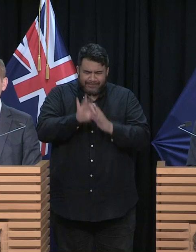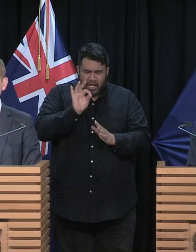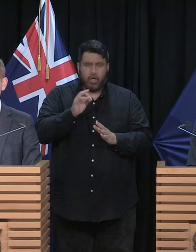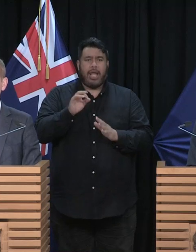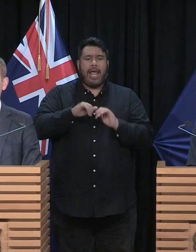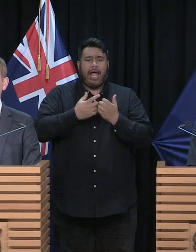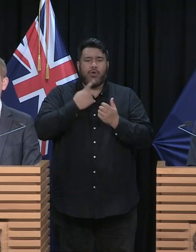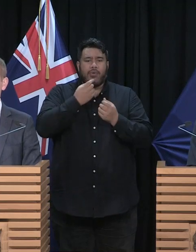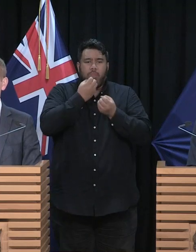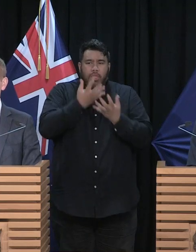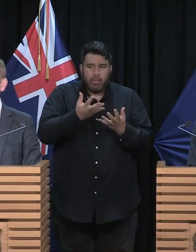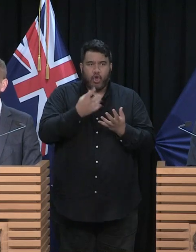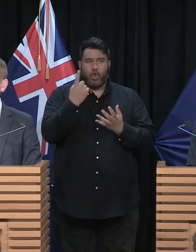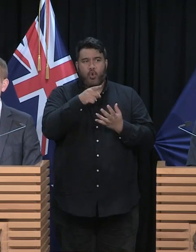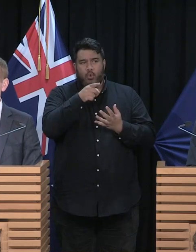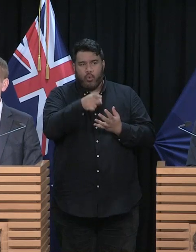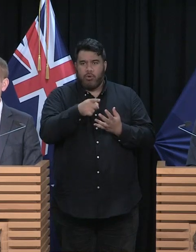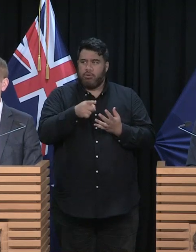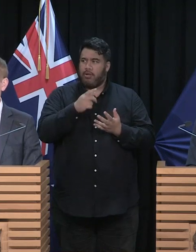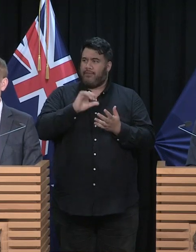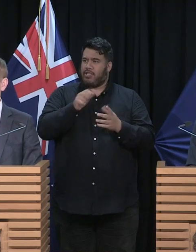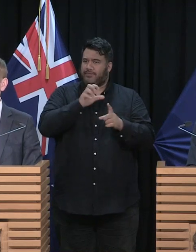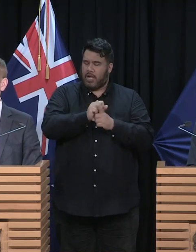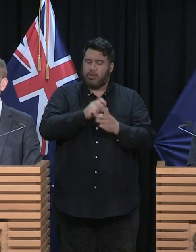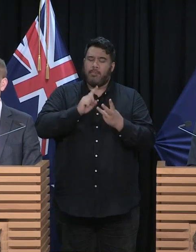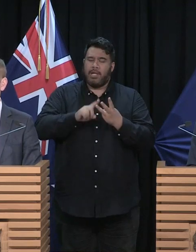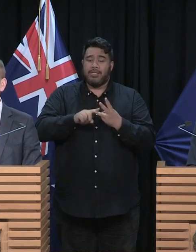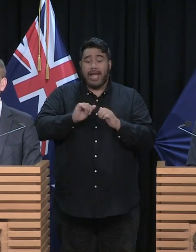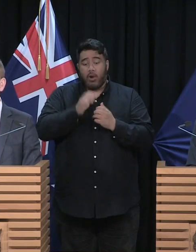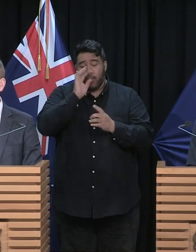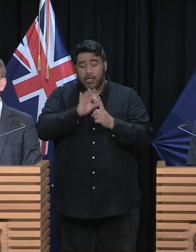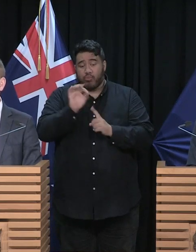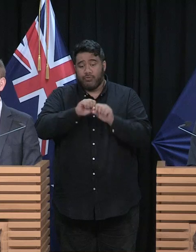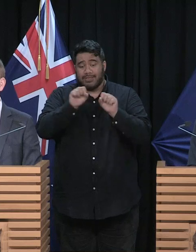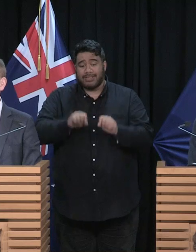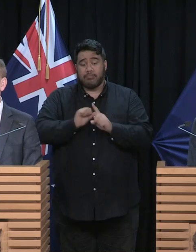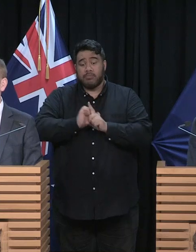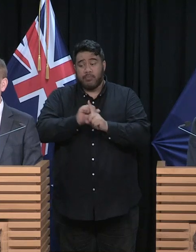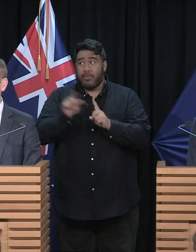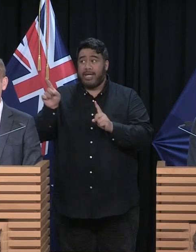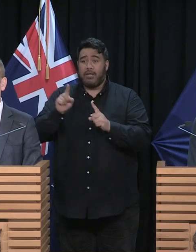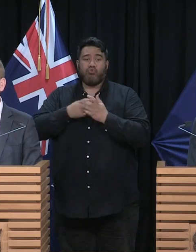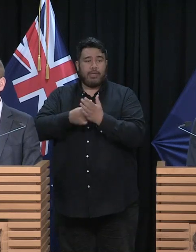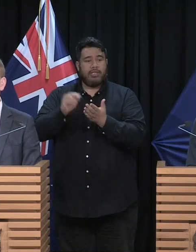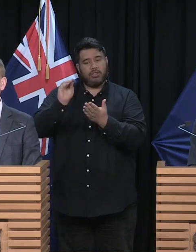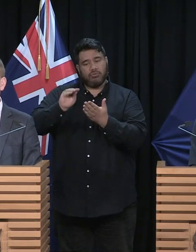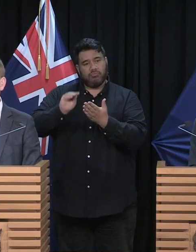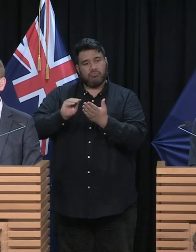of it. He's found out how the information came to be released, which is what we ultimately wanted to do. He's identified improvements to the